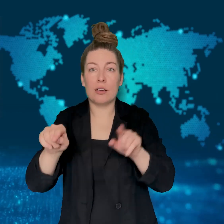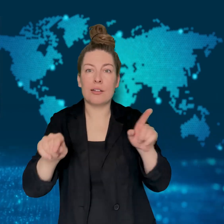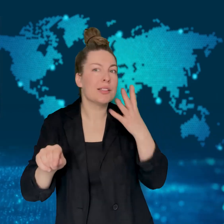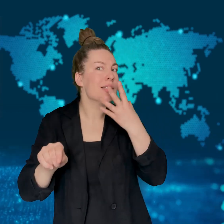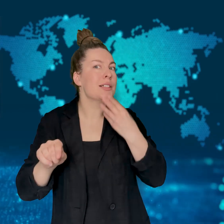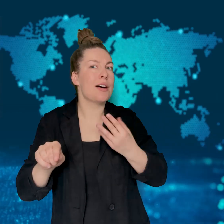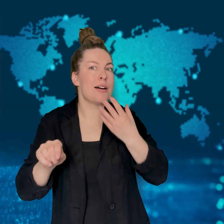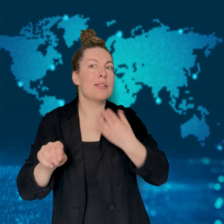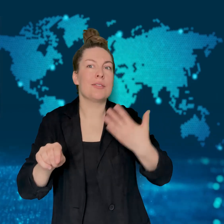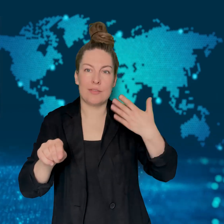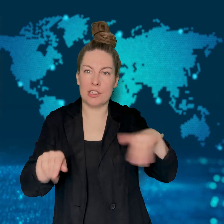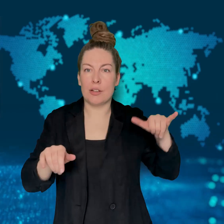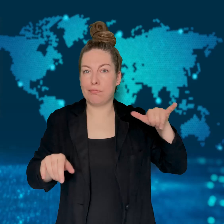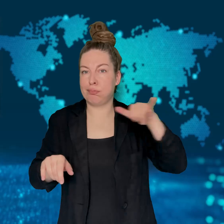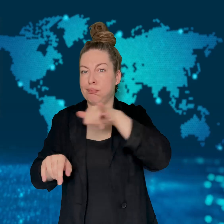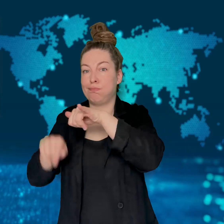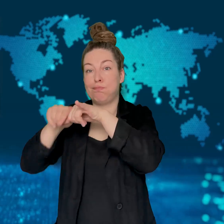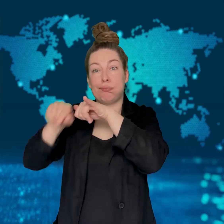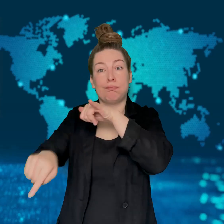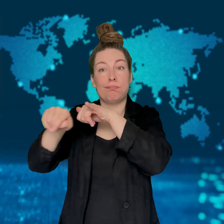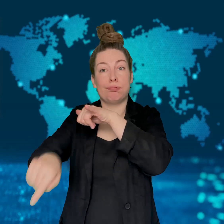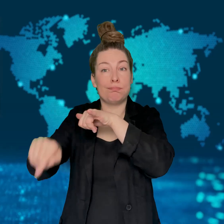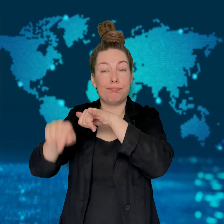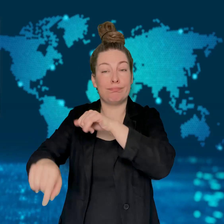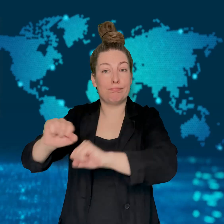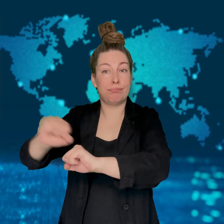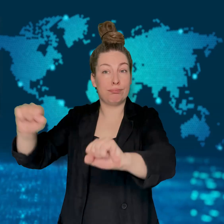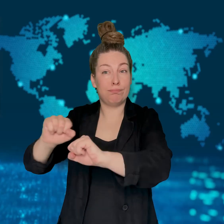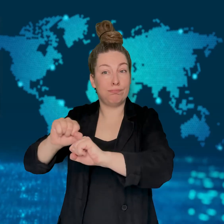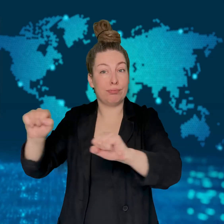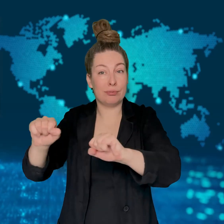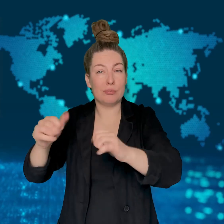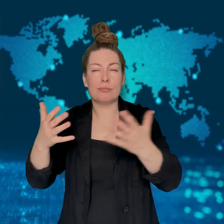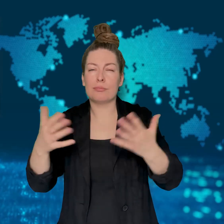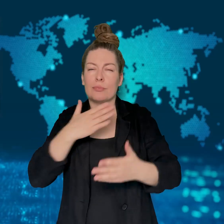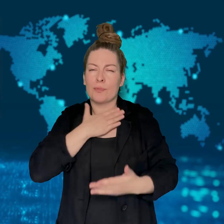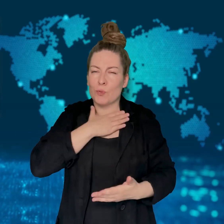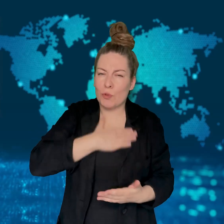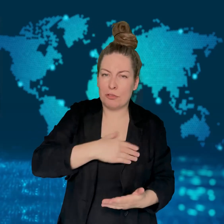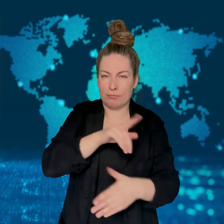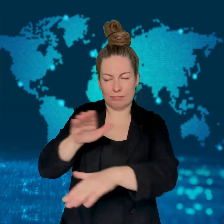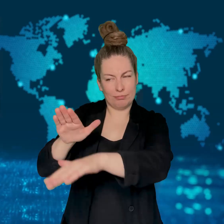This is the last of the strikes that have been exchanged